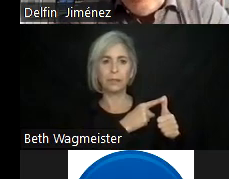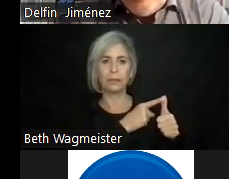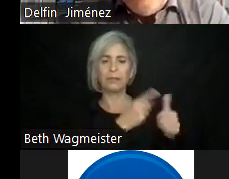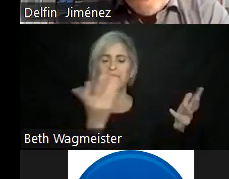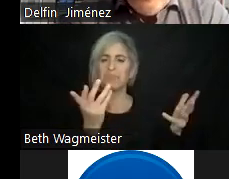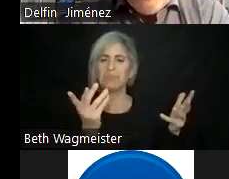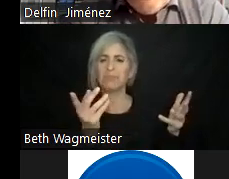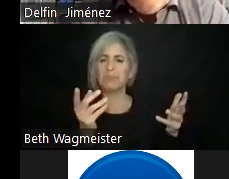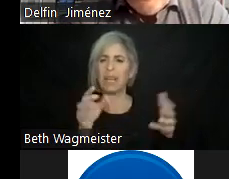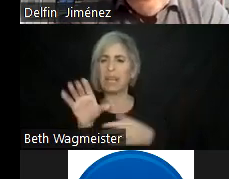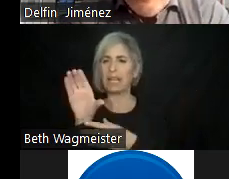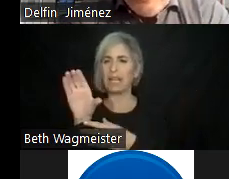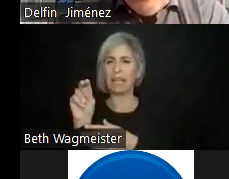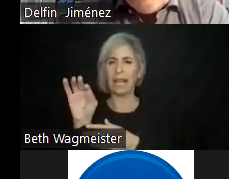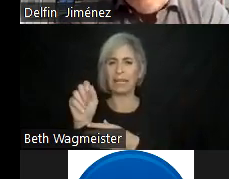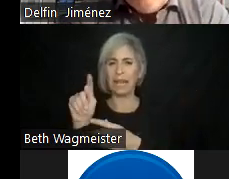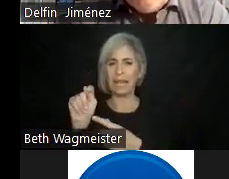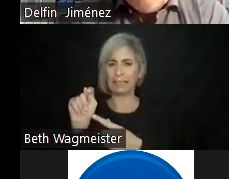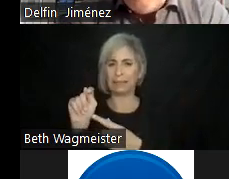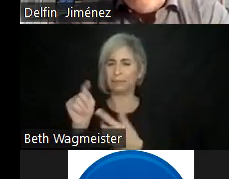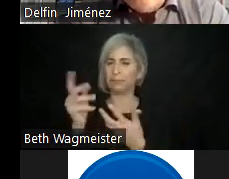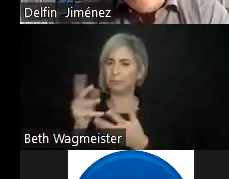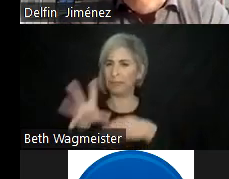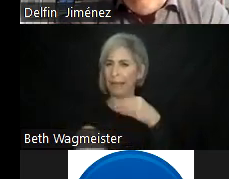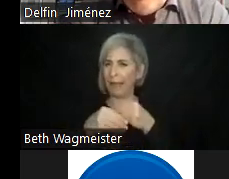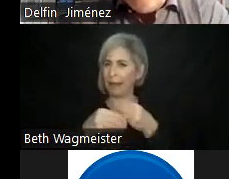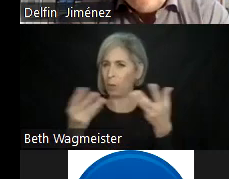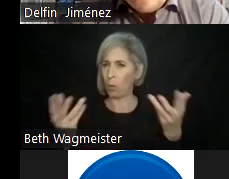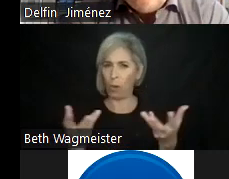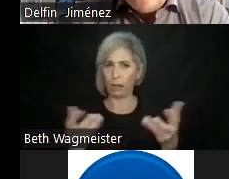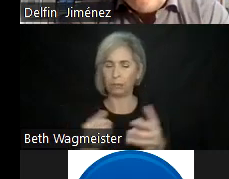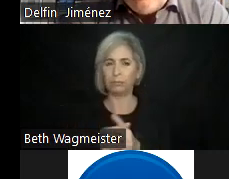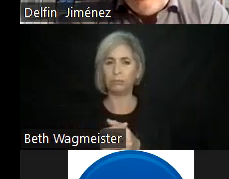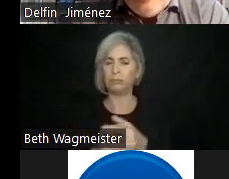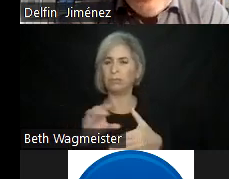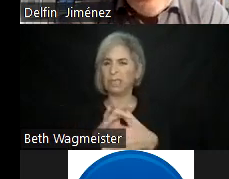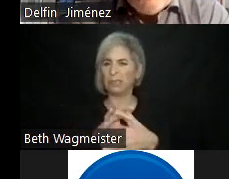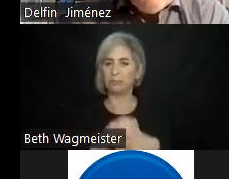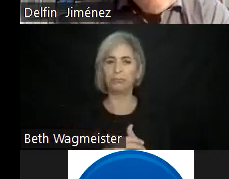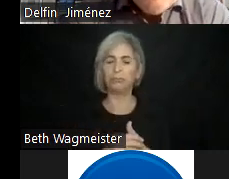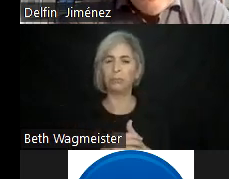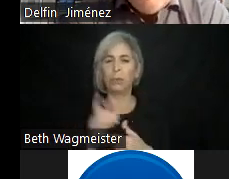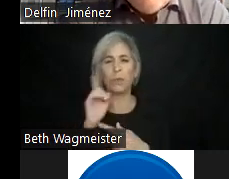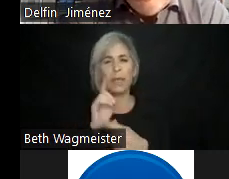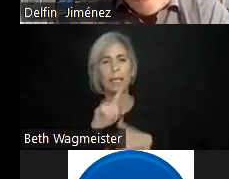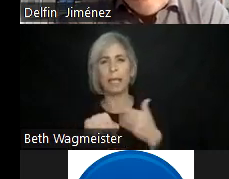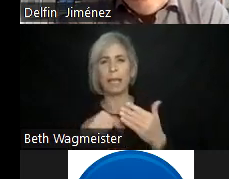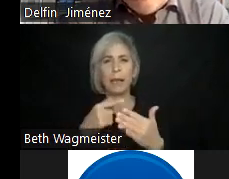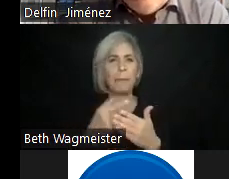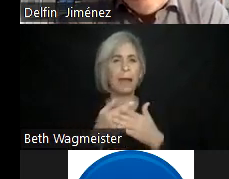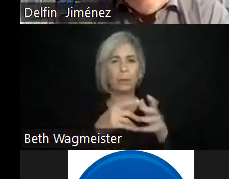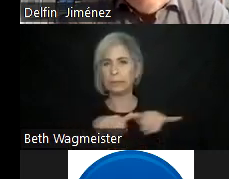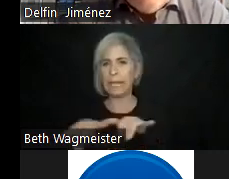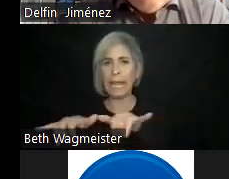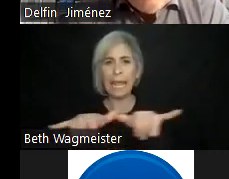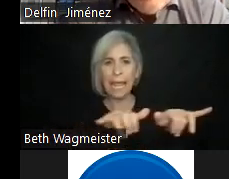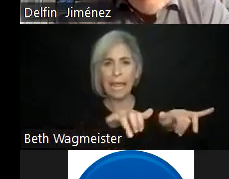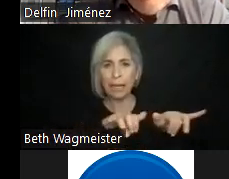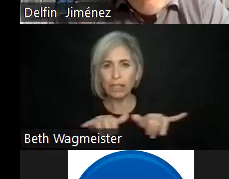Well, when we are talking about regulations and standards, maybe